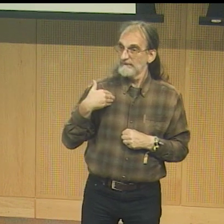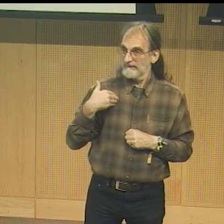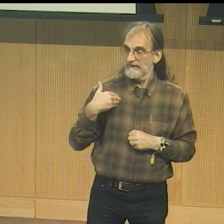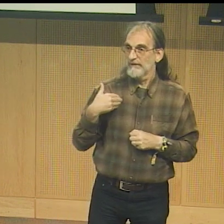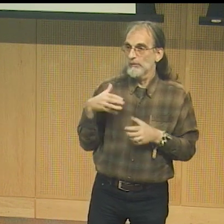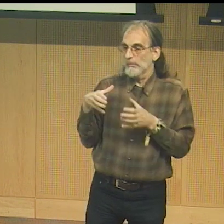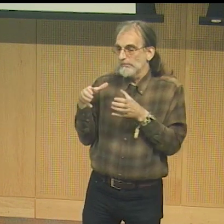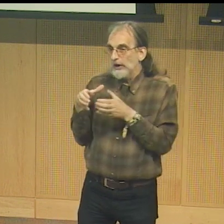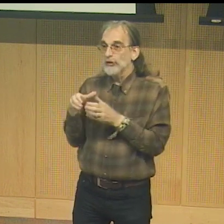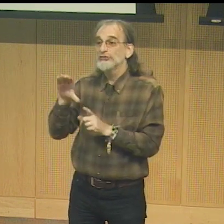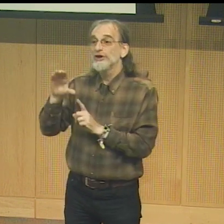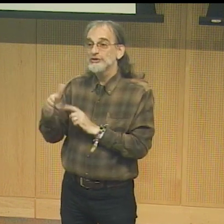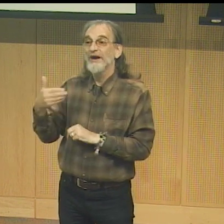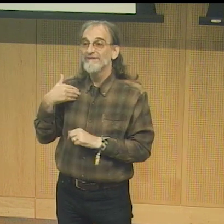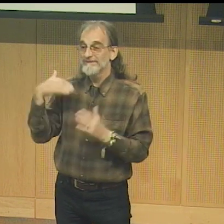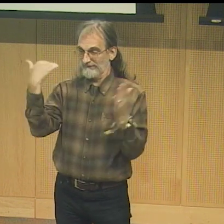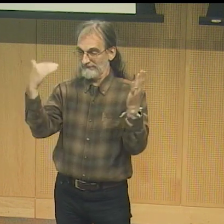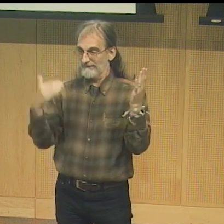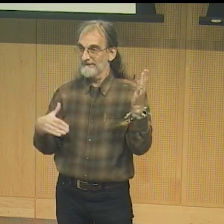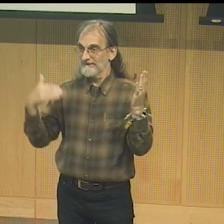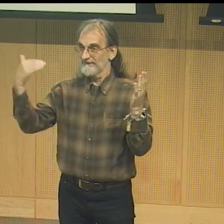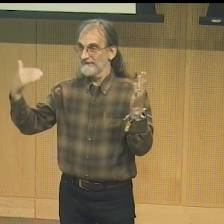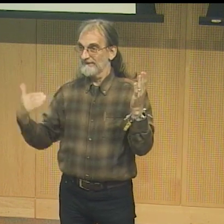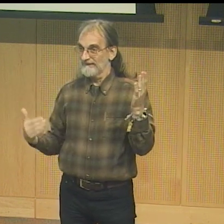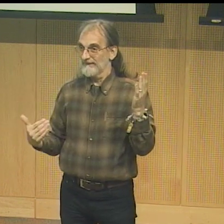And some of the cultural legislation that we see